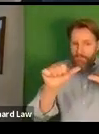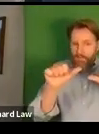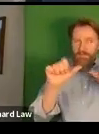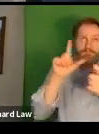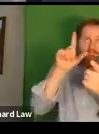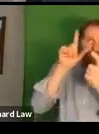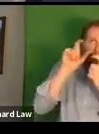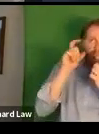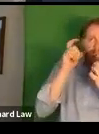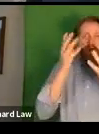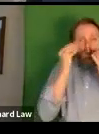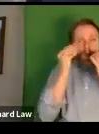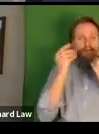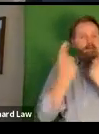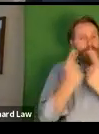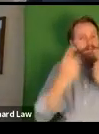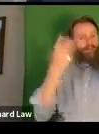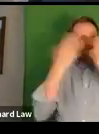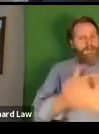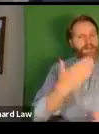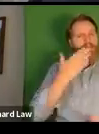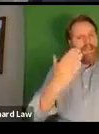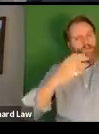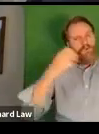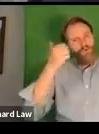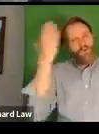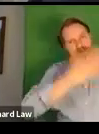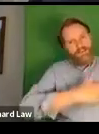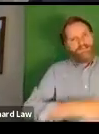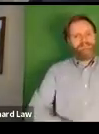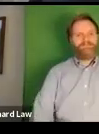evening's event thank you very much and good evening.